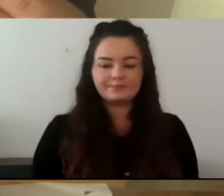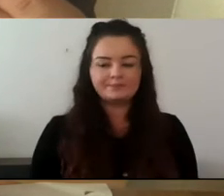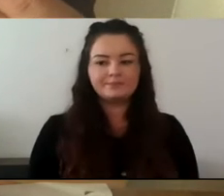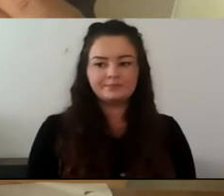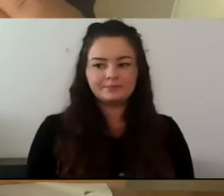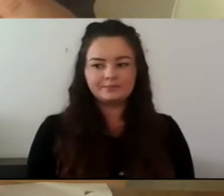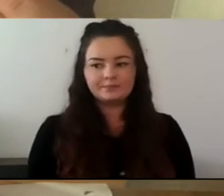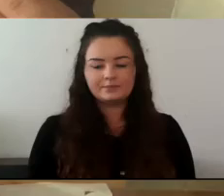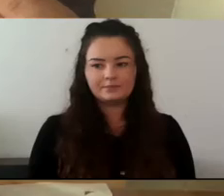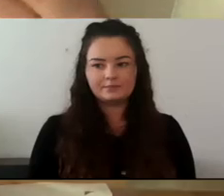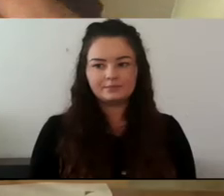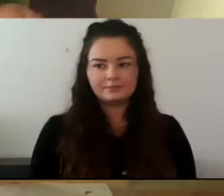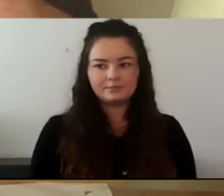and I've got a lovely dark green